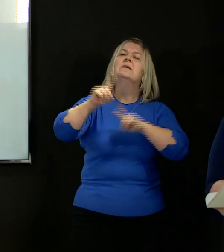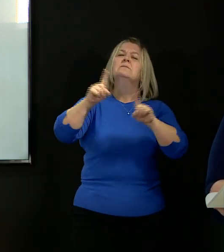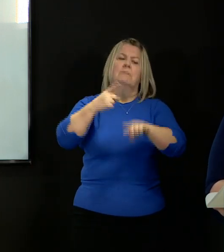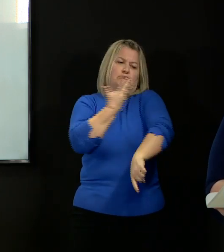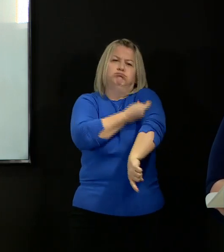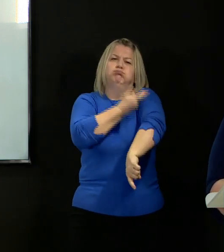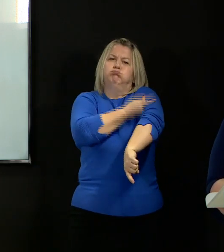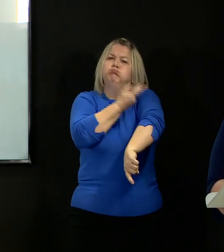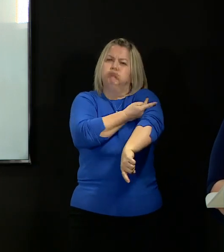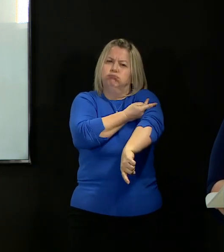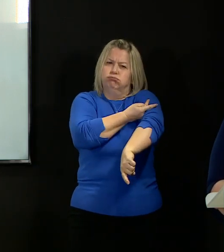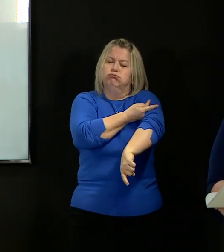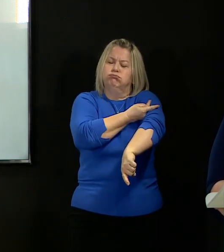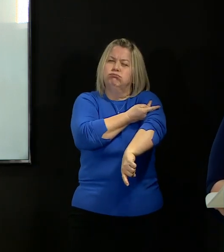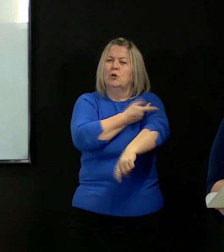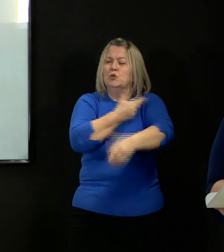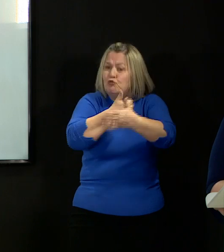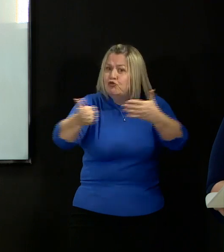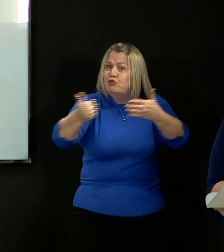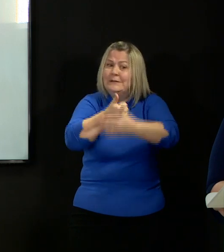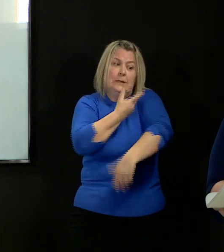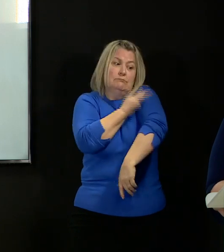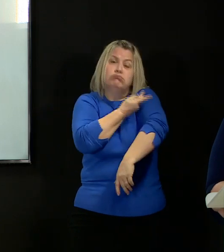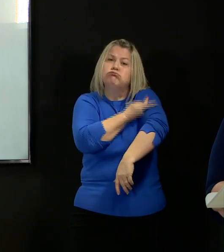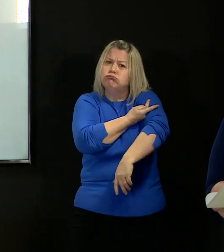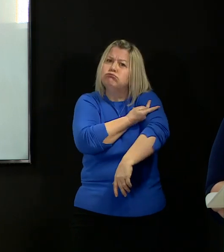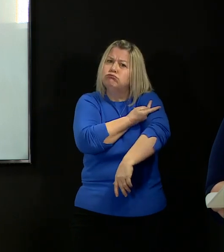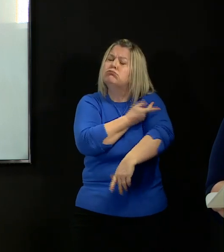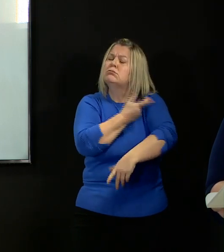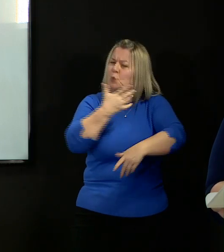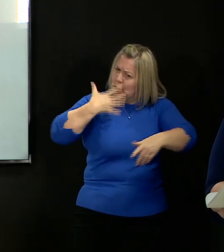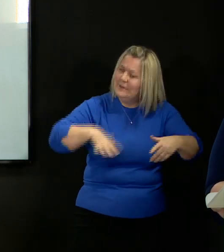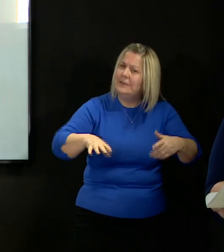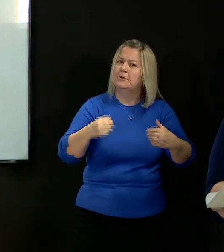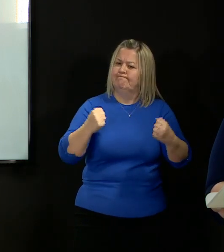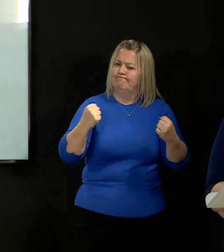routine vaccination is a real foundation for a strong resilient health system and